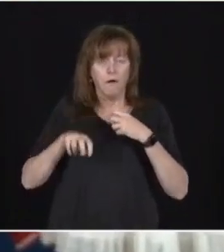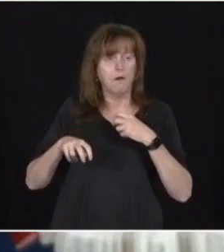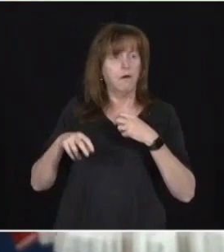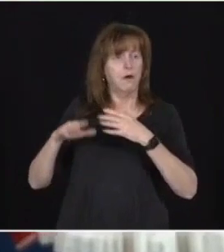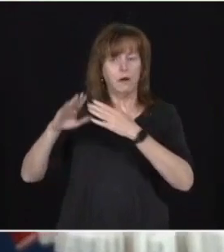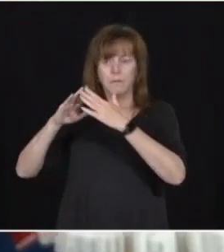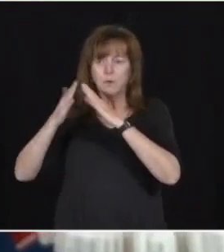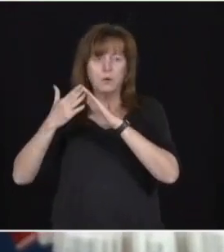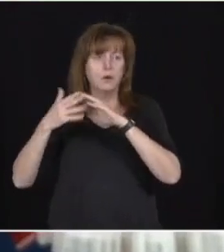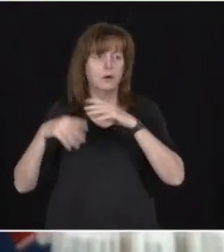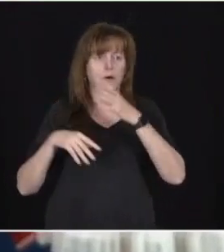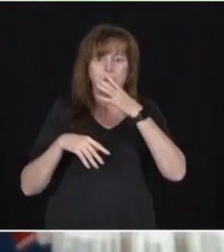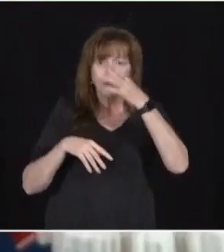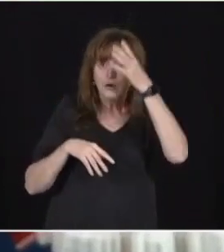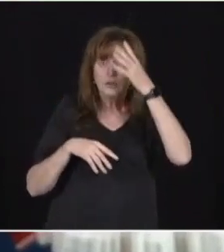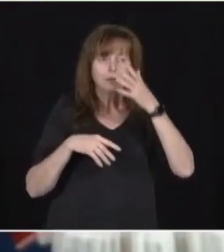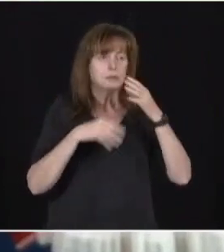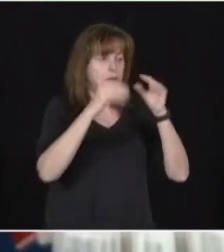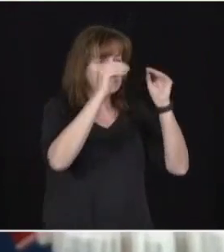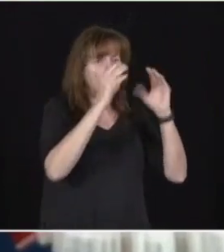and especially Ontario students.